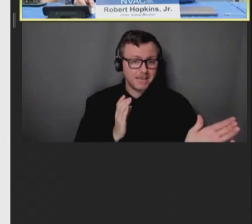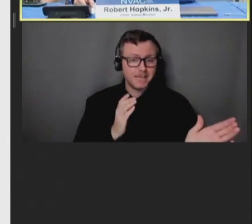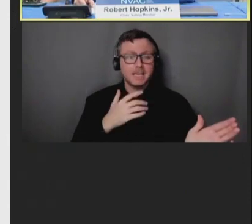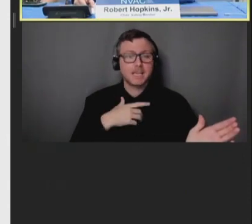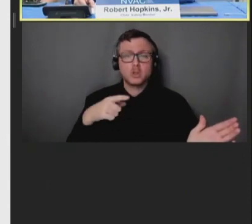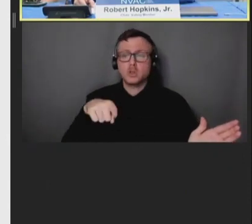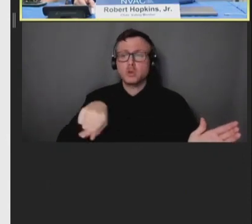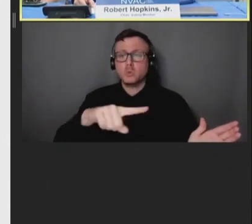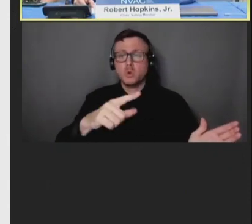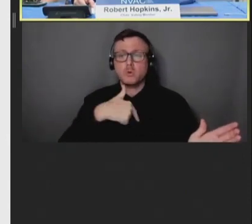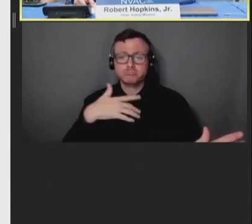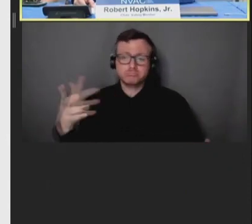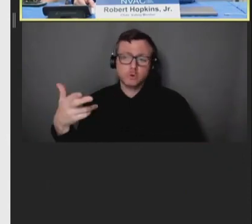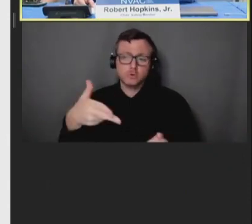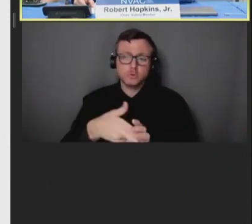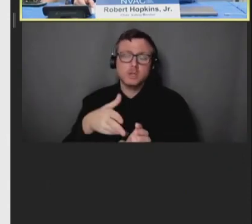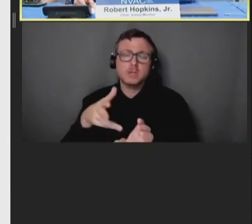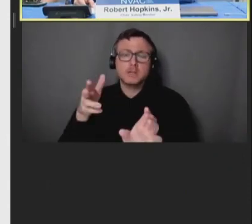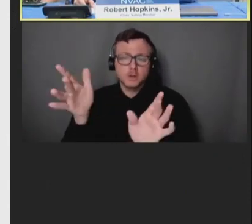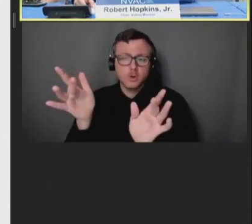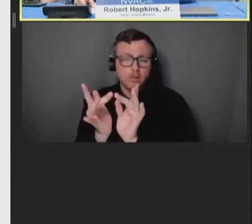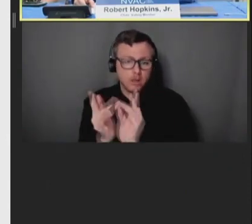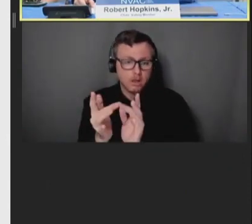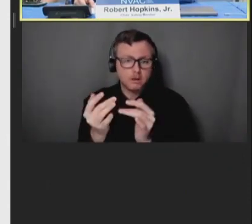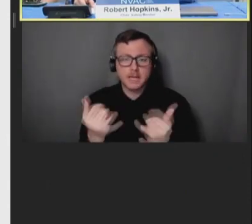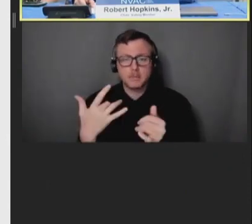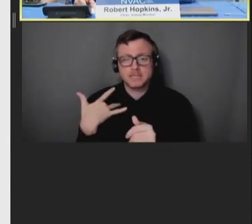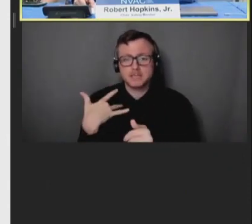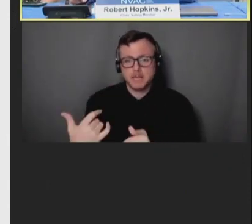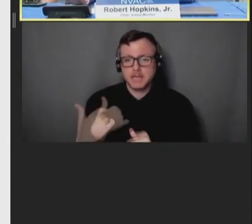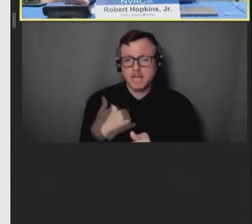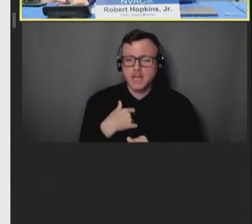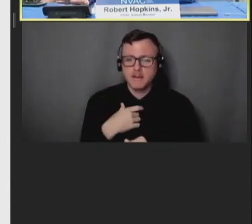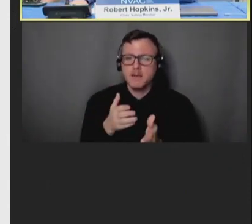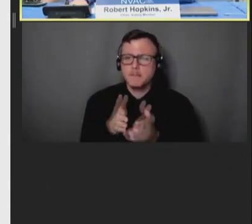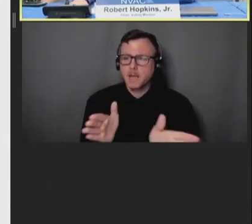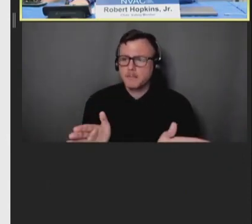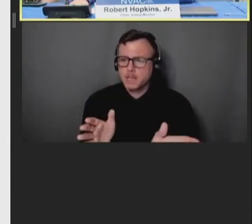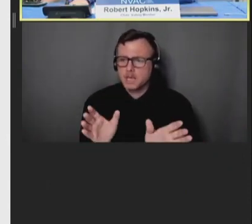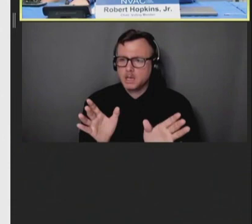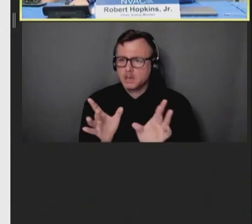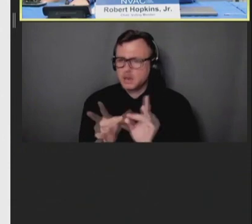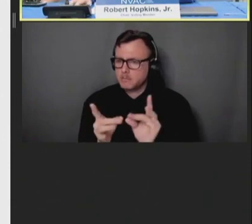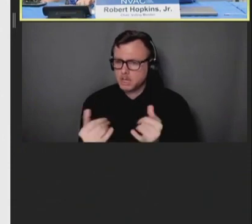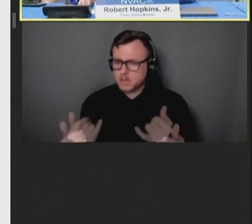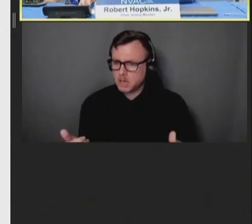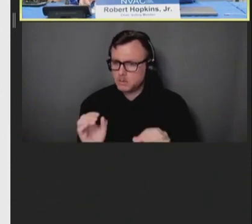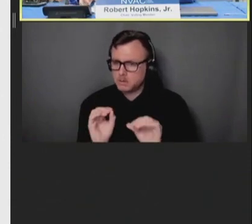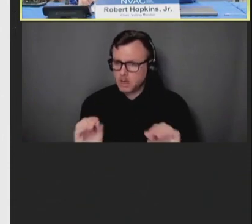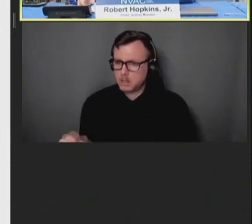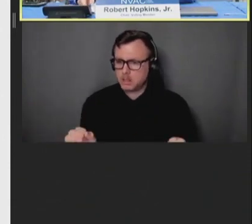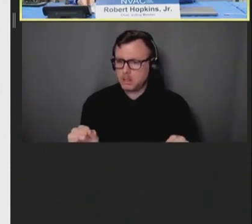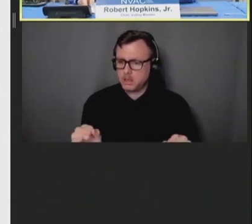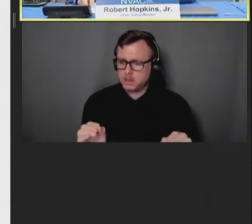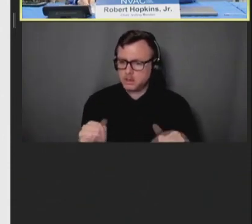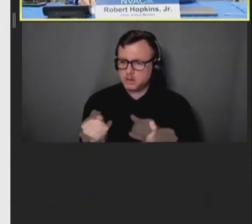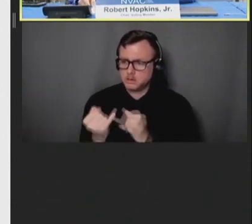At this time we typically have public comment. I understand we do not have any public comments on the line at this time.